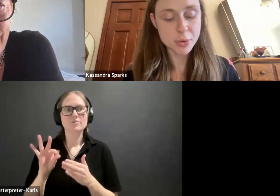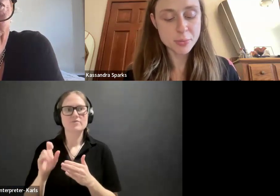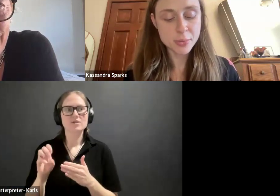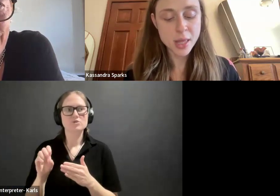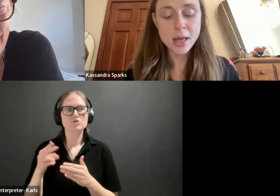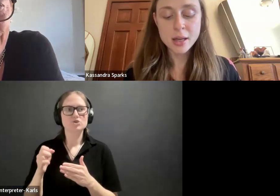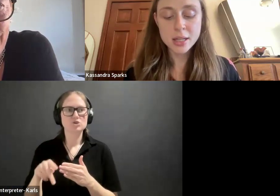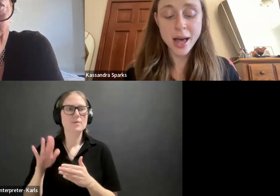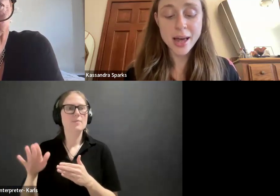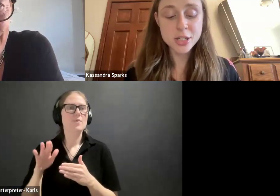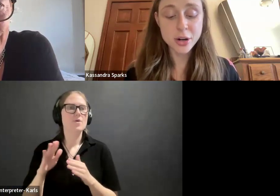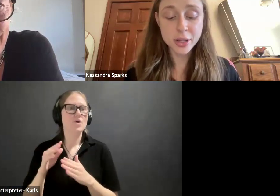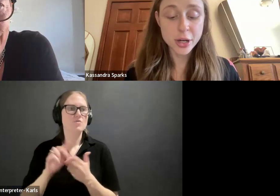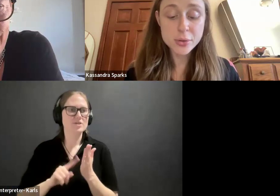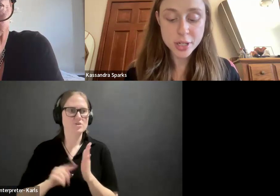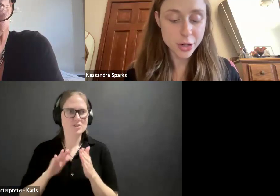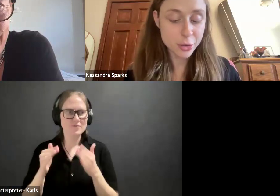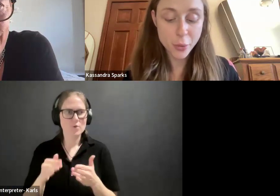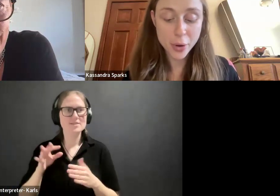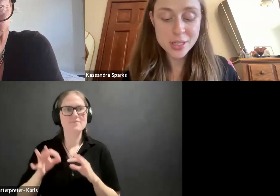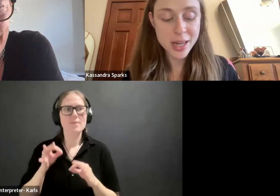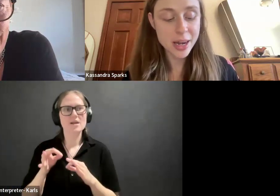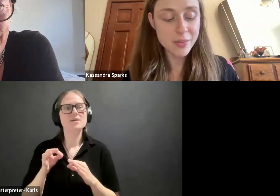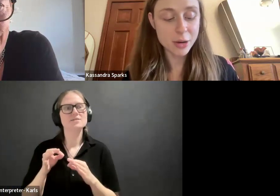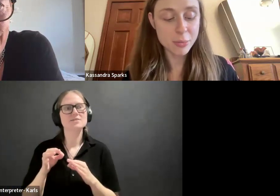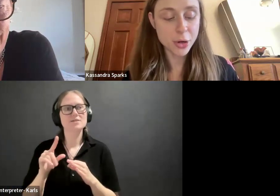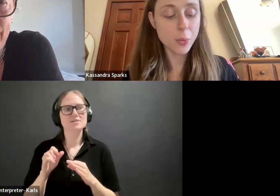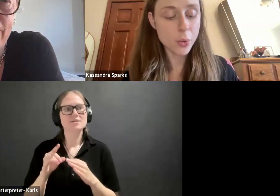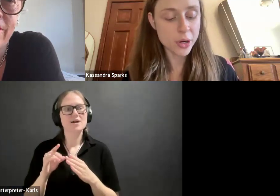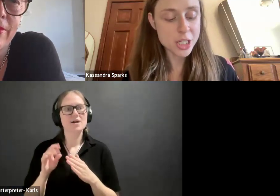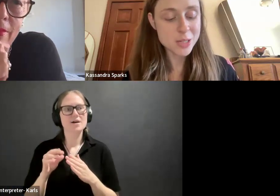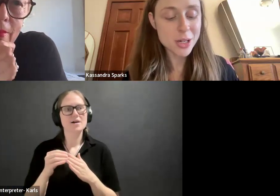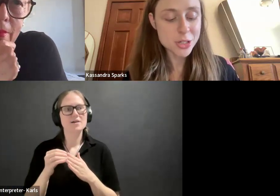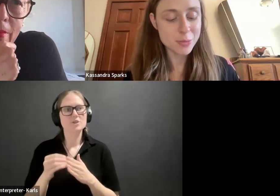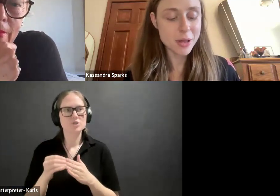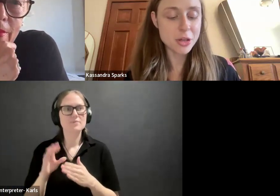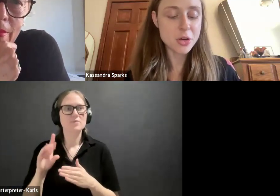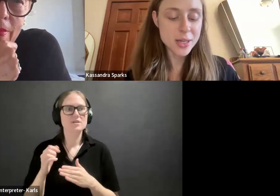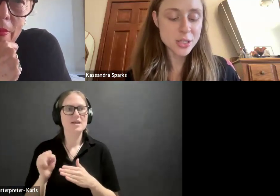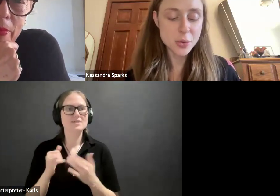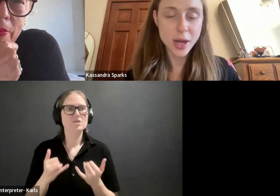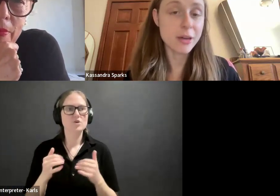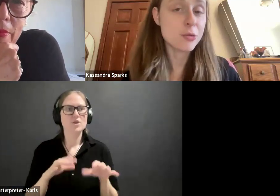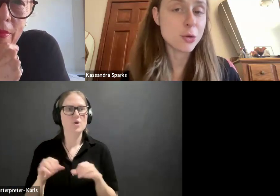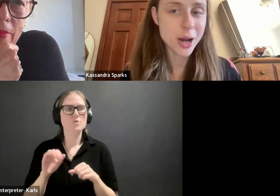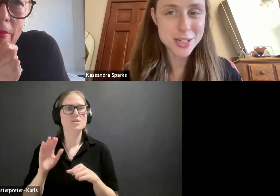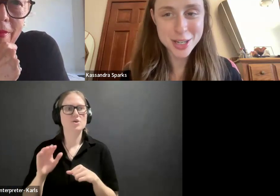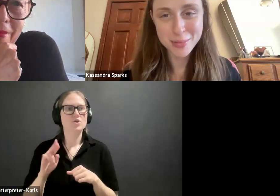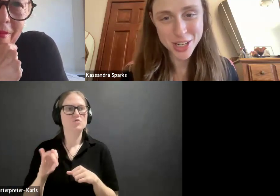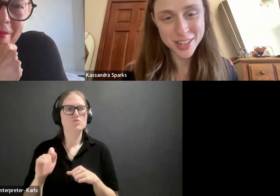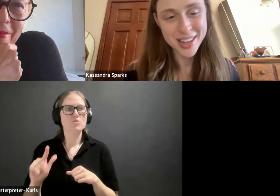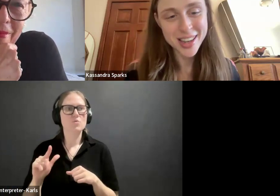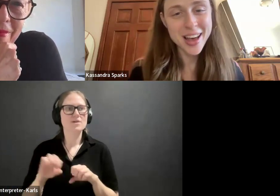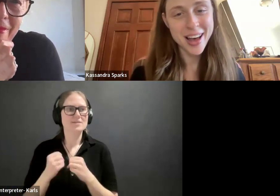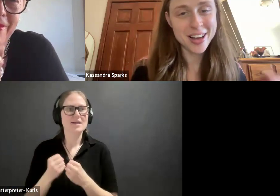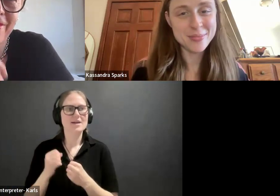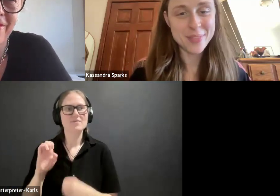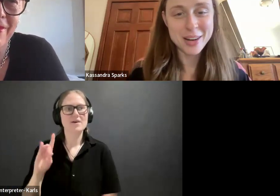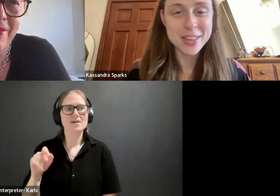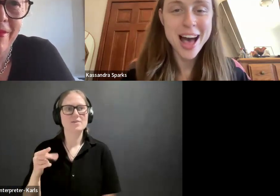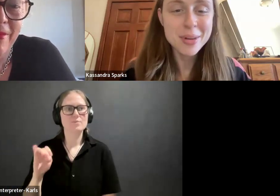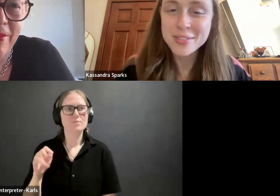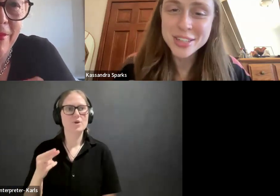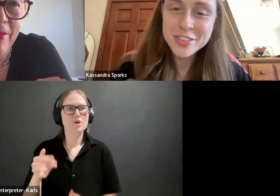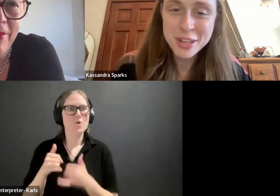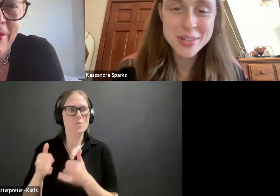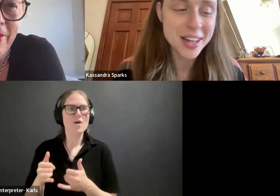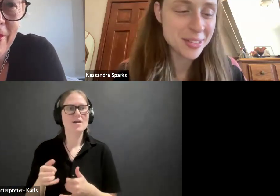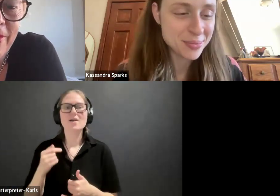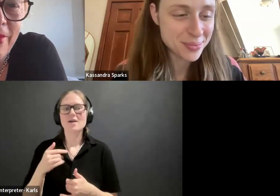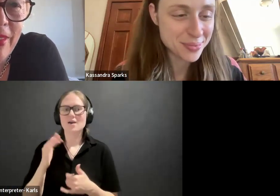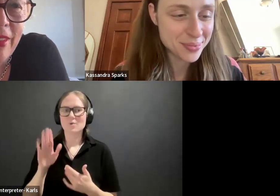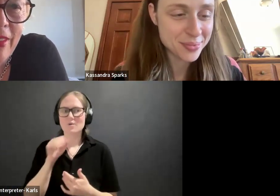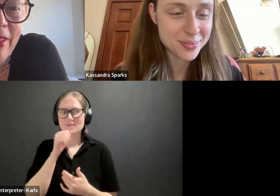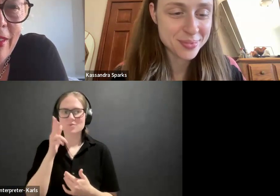Clogs is currently hosting her Royal Society of Edinburgh award, sponsored by the US-UK Fulbright Commission. Um, and with that, we'd love to hear from you, Adele.